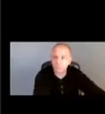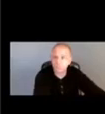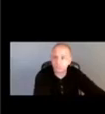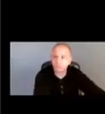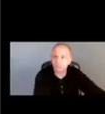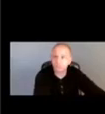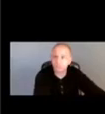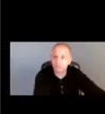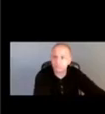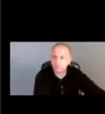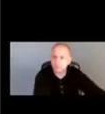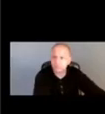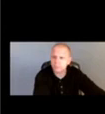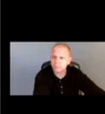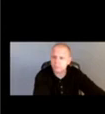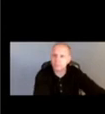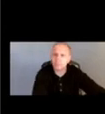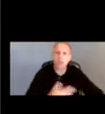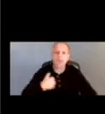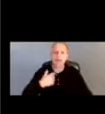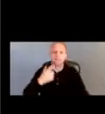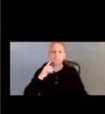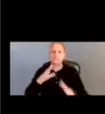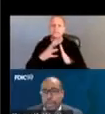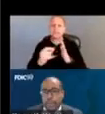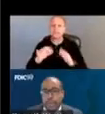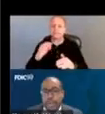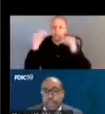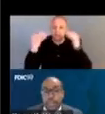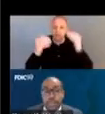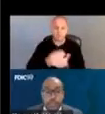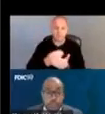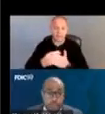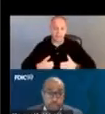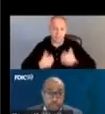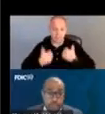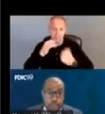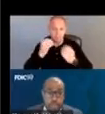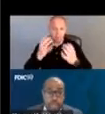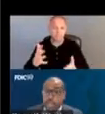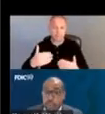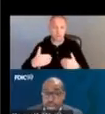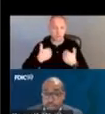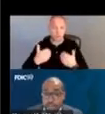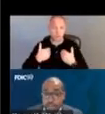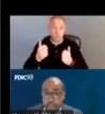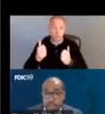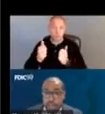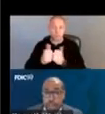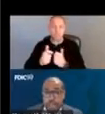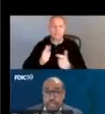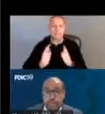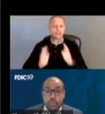of an adult financial life that provides youth with an interactive experience for making